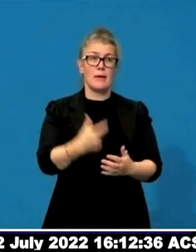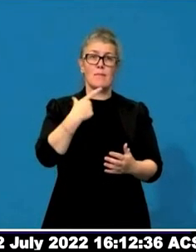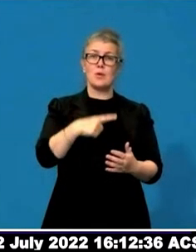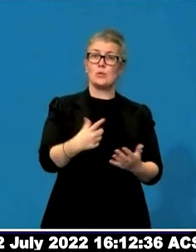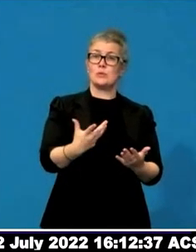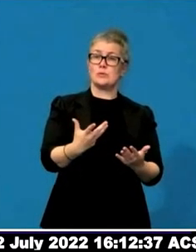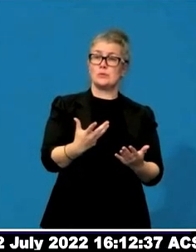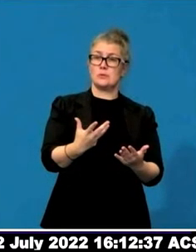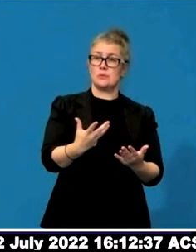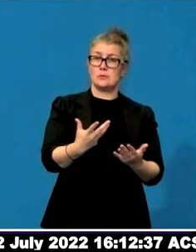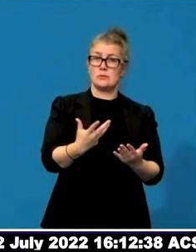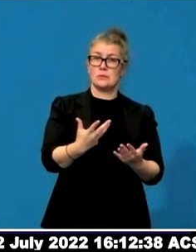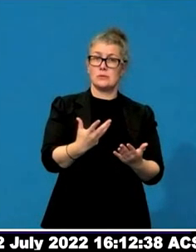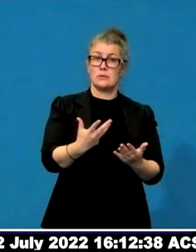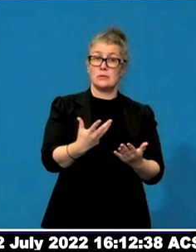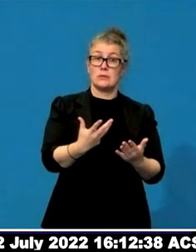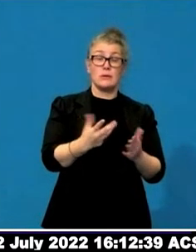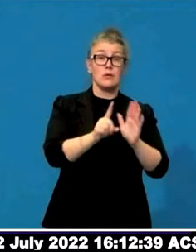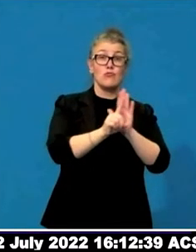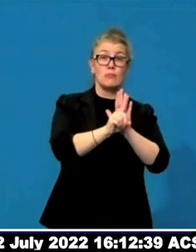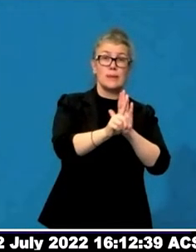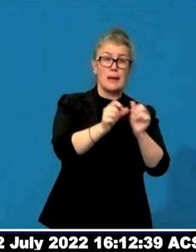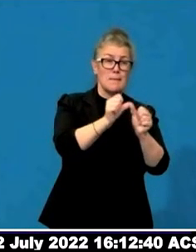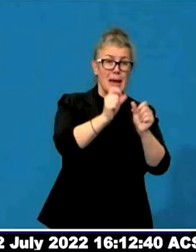or better understanding back then but they - they do now.